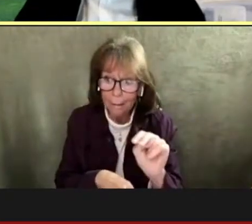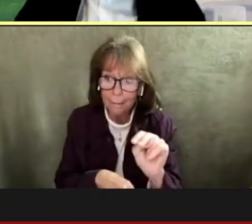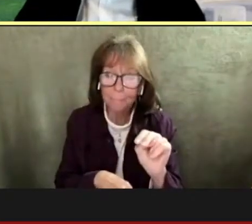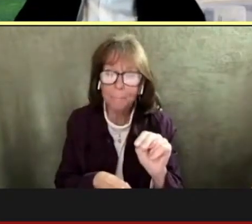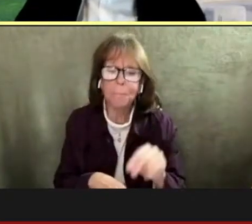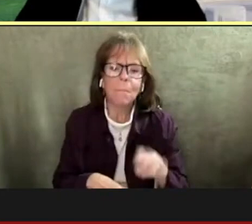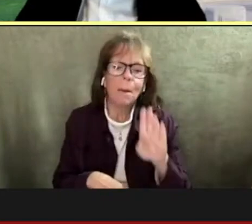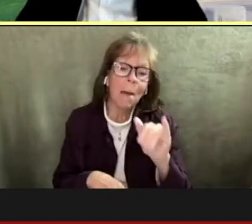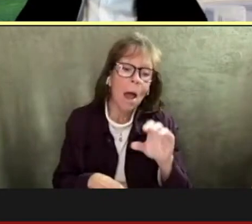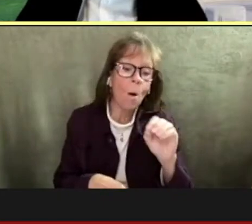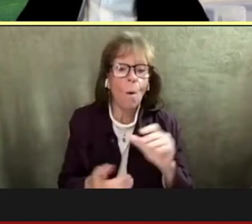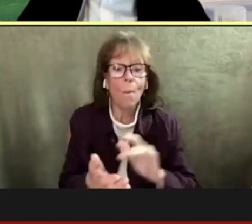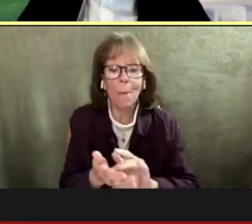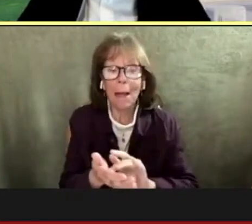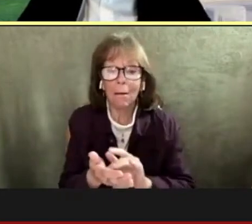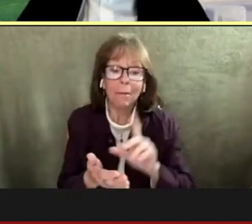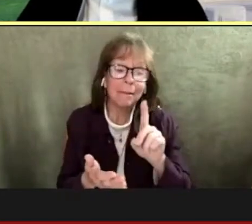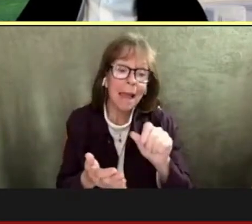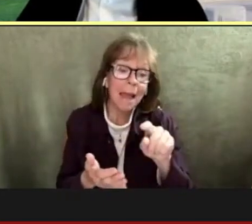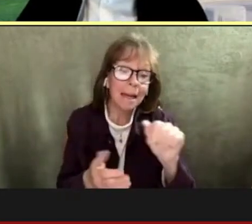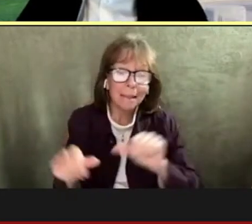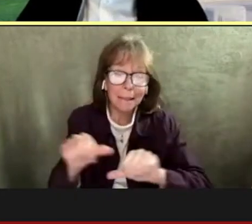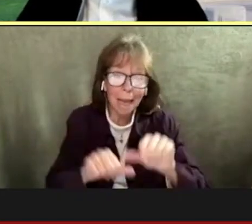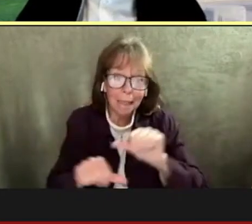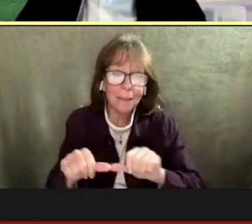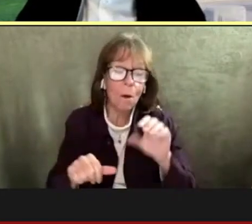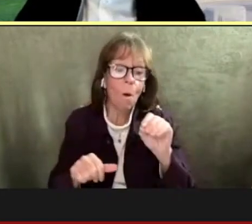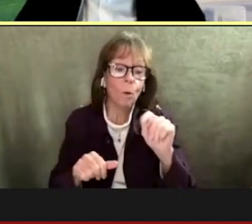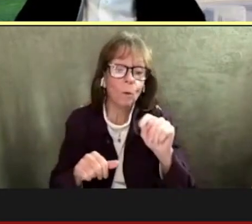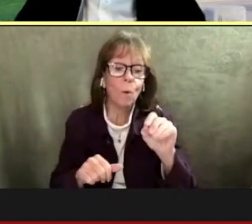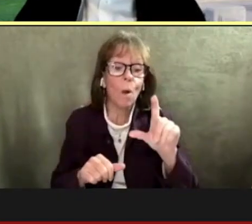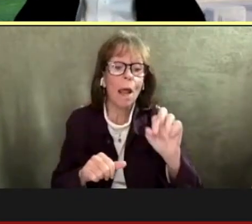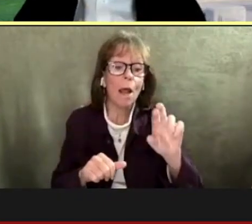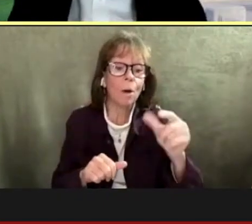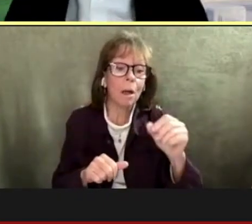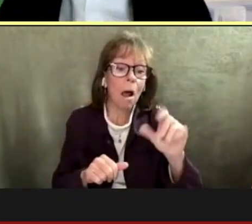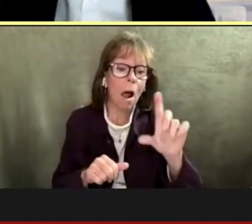Biomedical Data Science, Otolaryngology, Head and Neck Surgery.